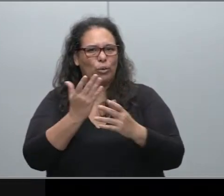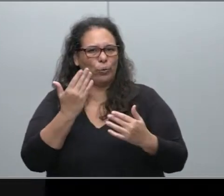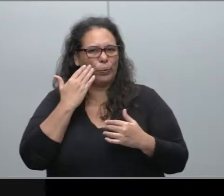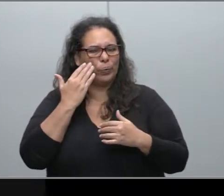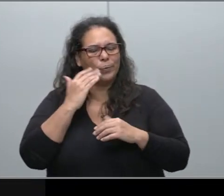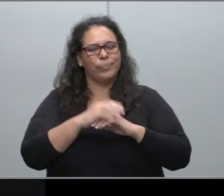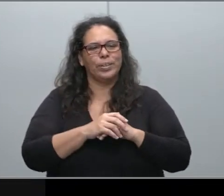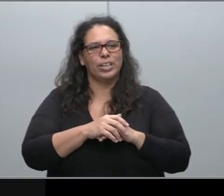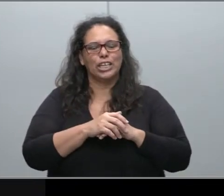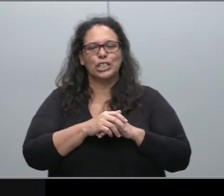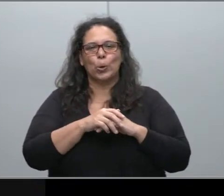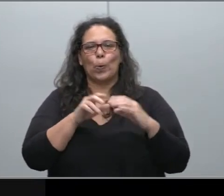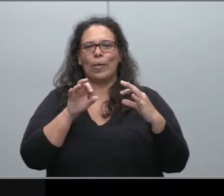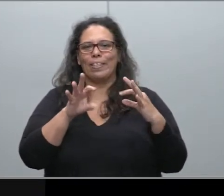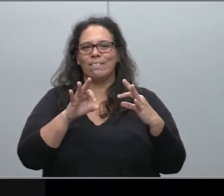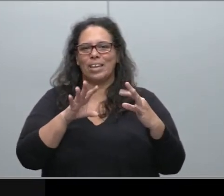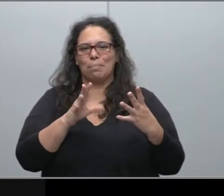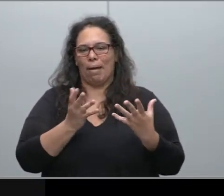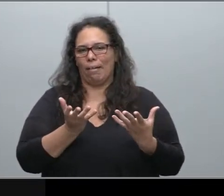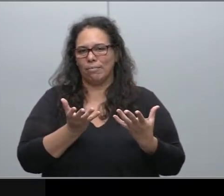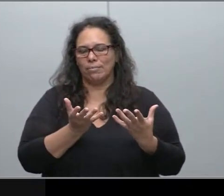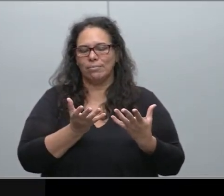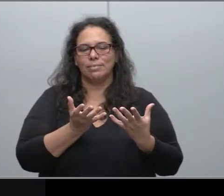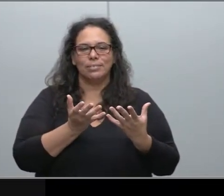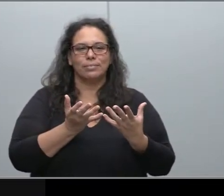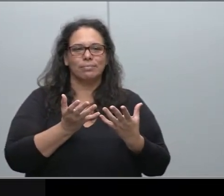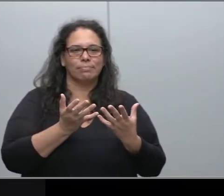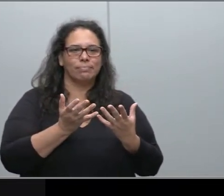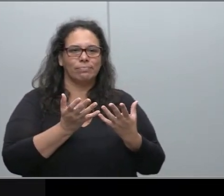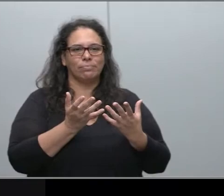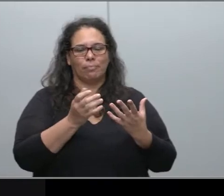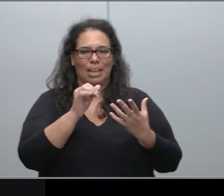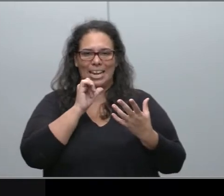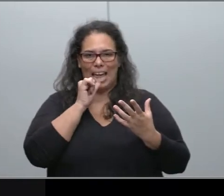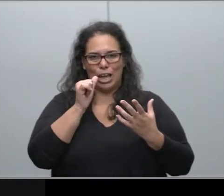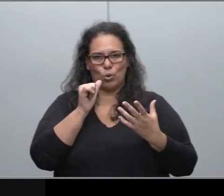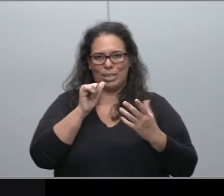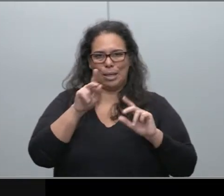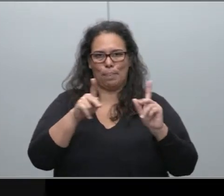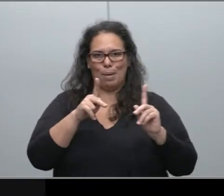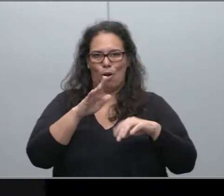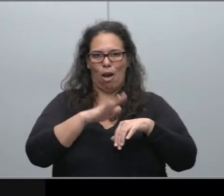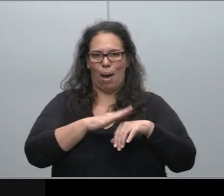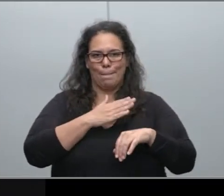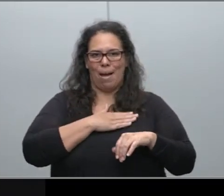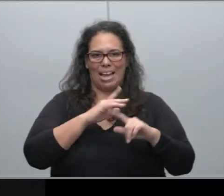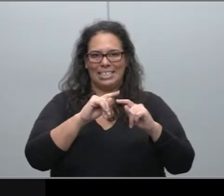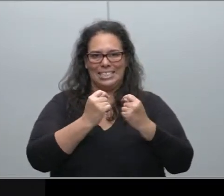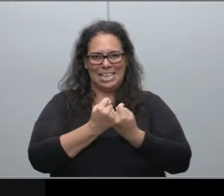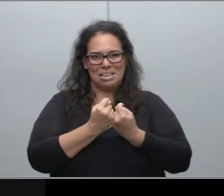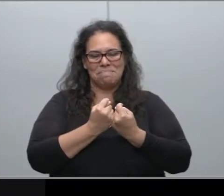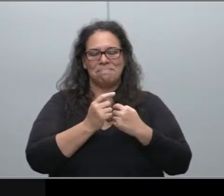from our families, the better off we'll be. And then lastly, of course, our school sites have their own series